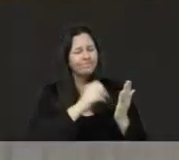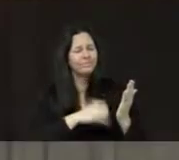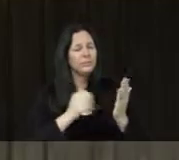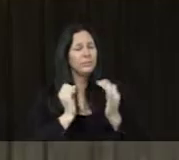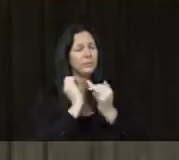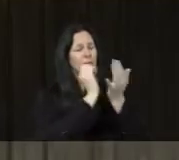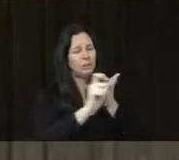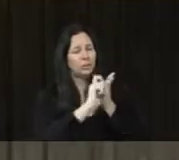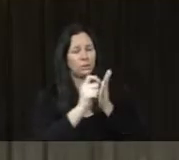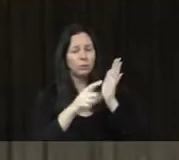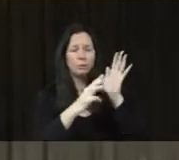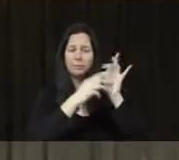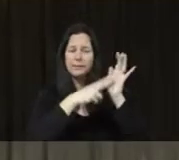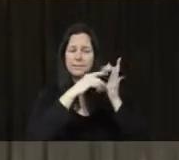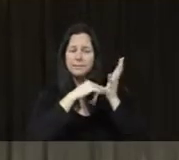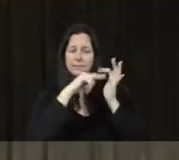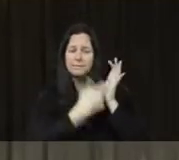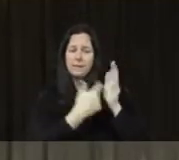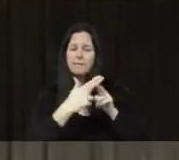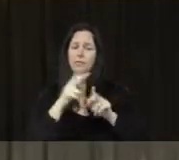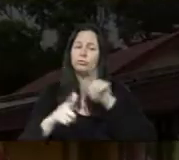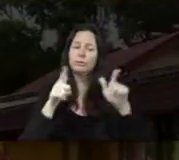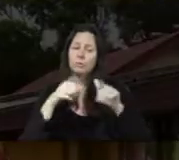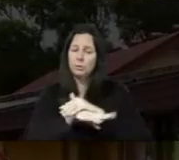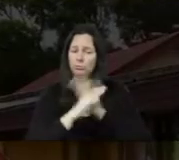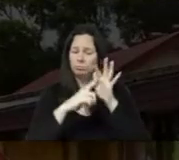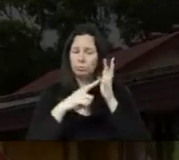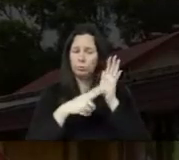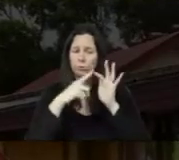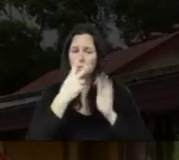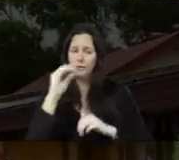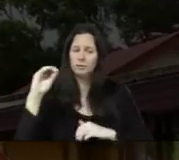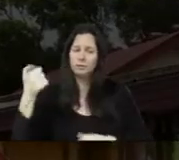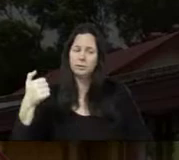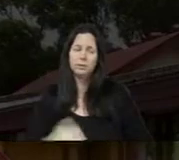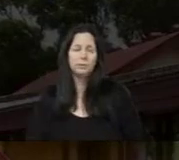I initially wrote to the Minister for Transport in June 2006.